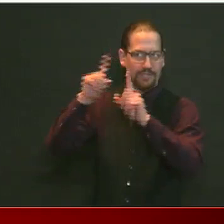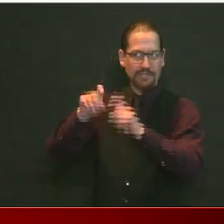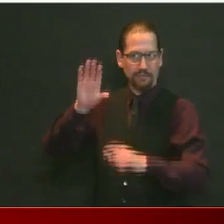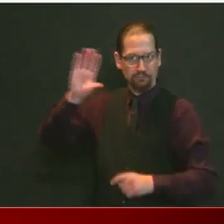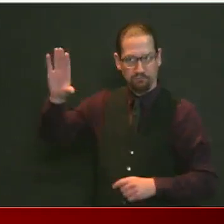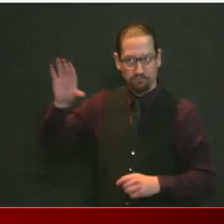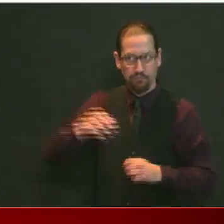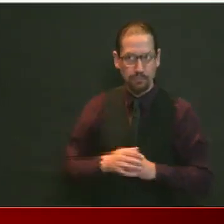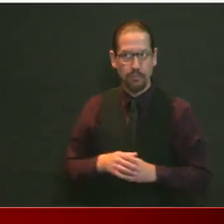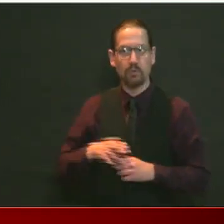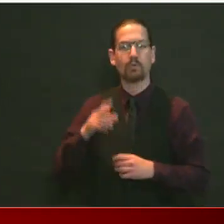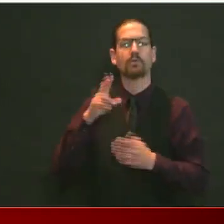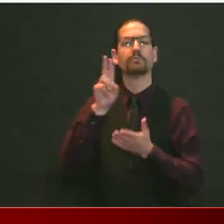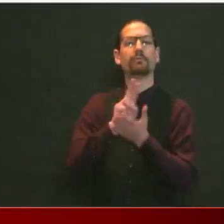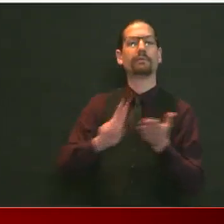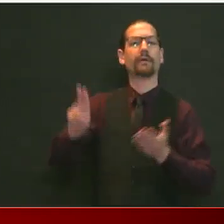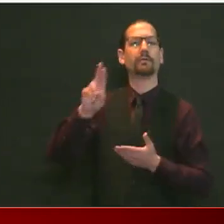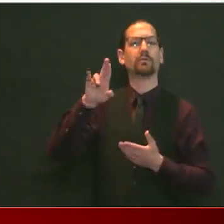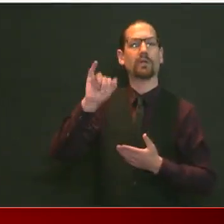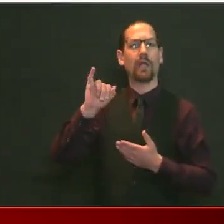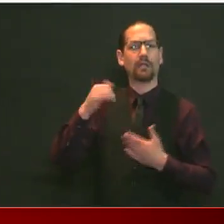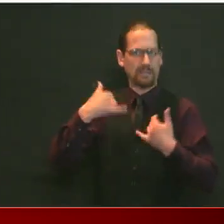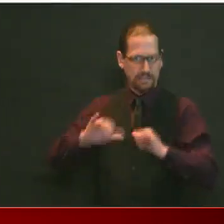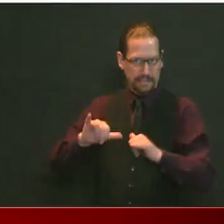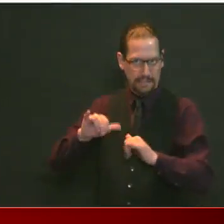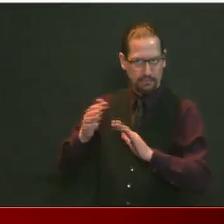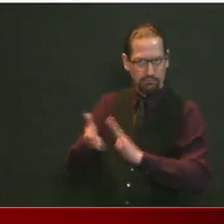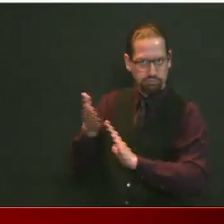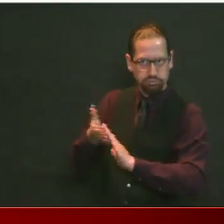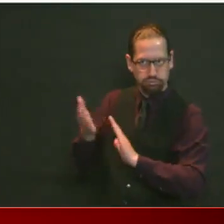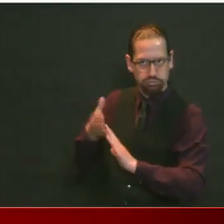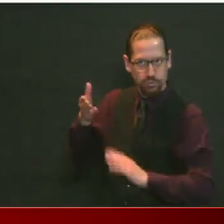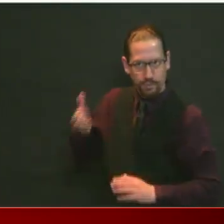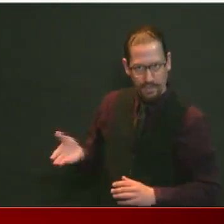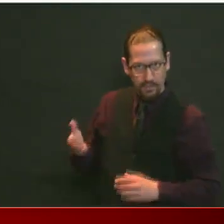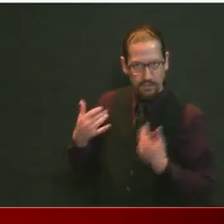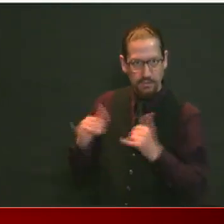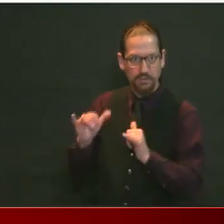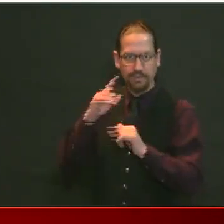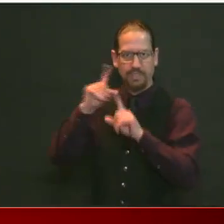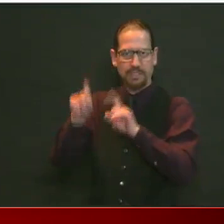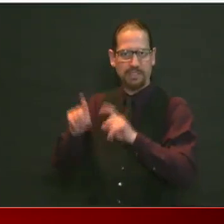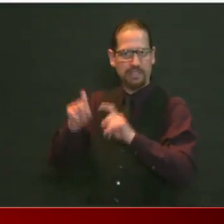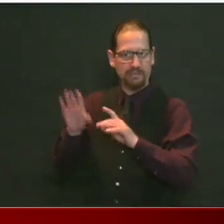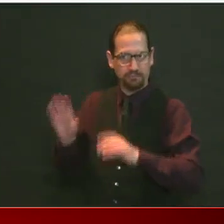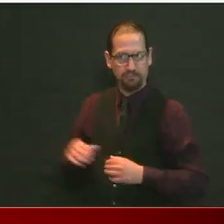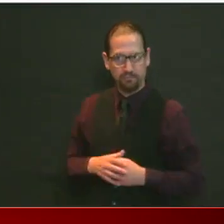AND THEN WE STILL HAVE U.R.I., RHODE ISLAND COLLEGE, ETC. CONTACT TRACING. THEY'RE DOING A LOT OF CONTACT